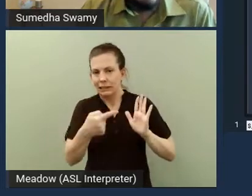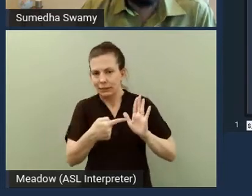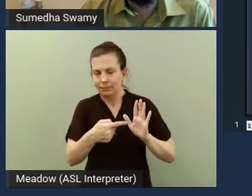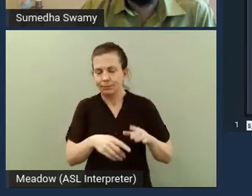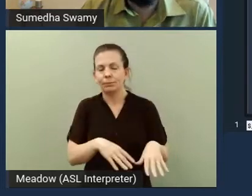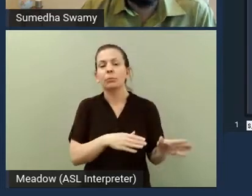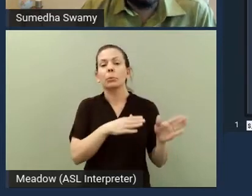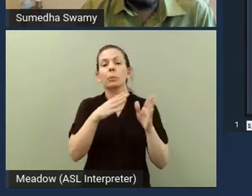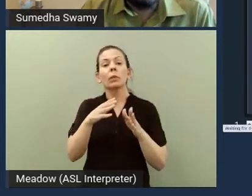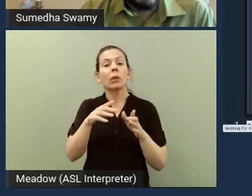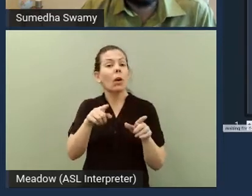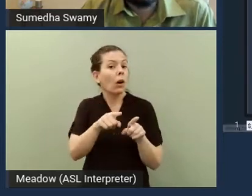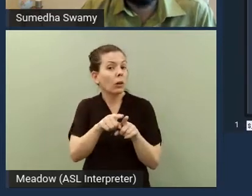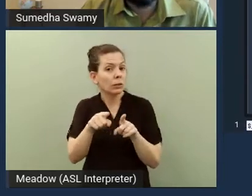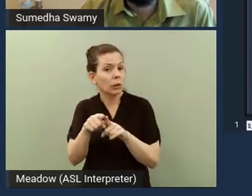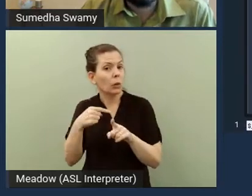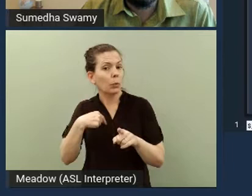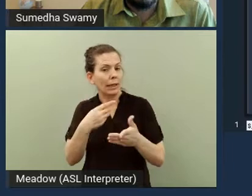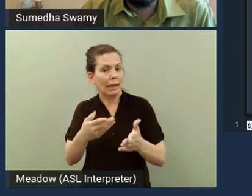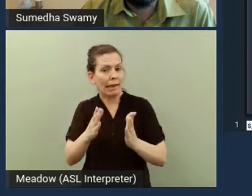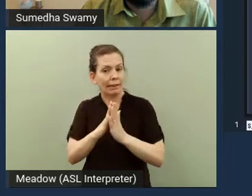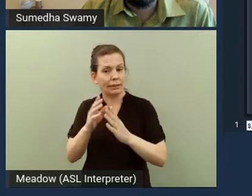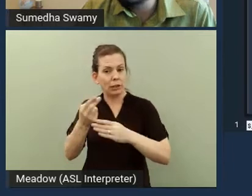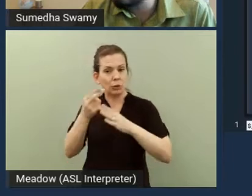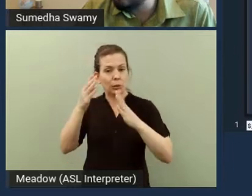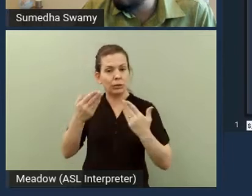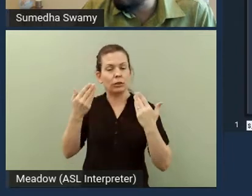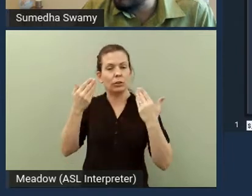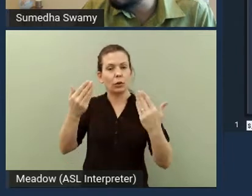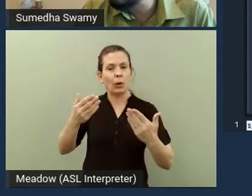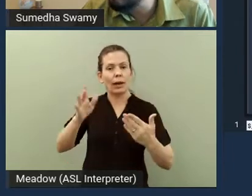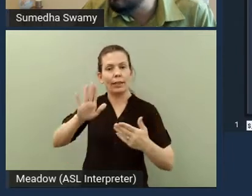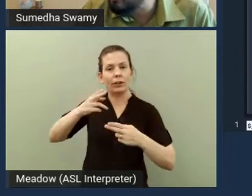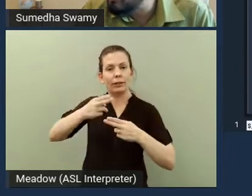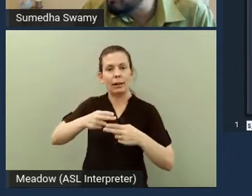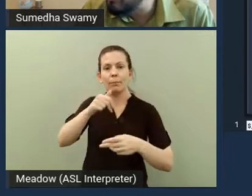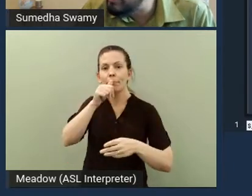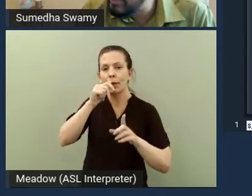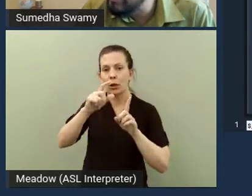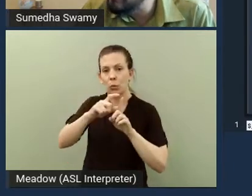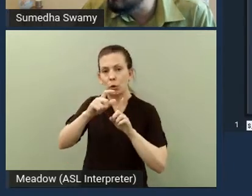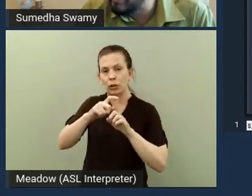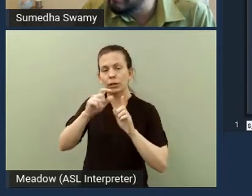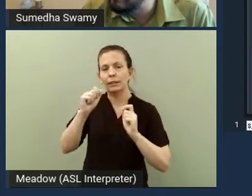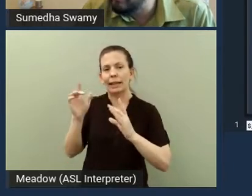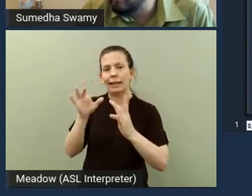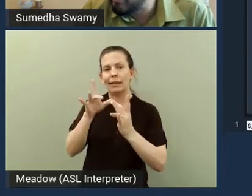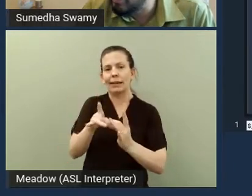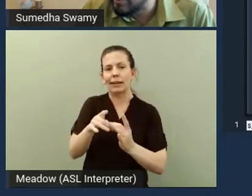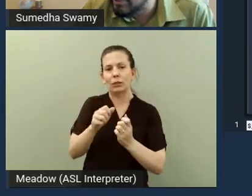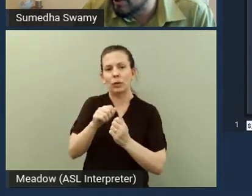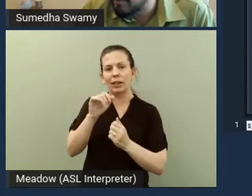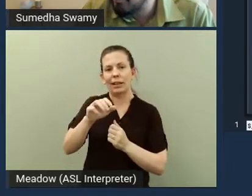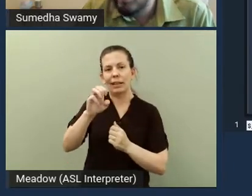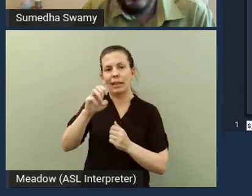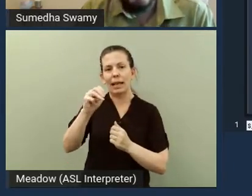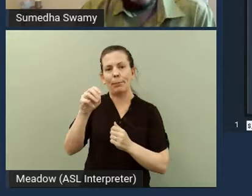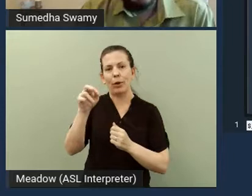And we are asking the user to enter the username and password in order to connect to that EMR cluster.